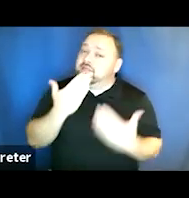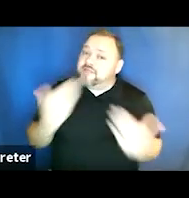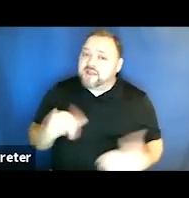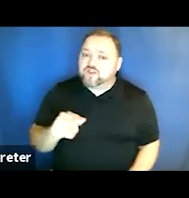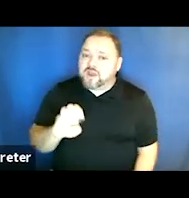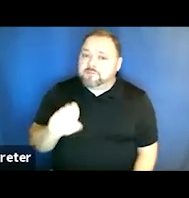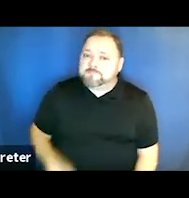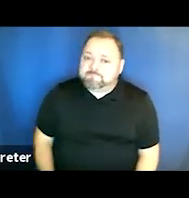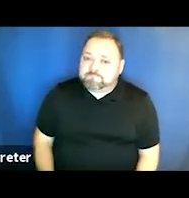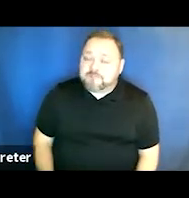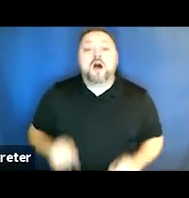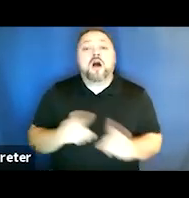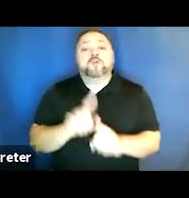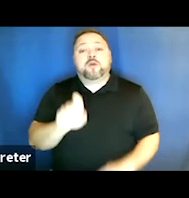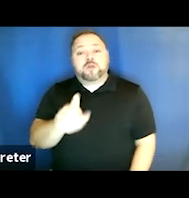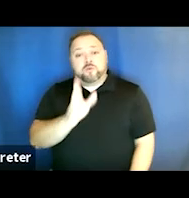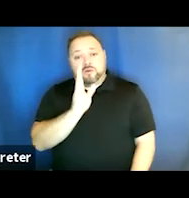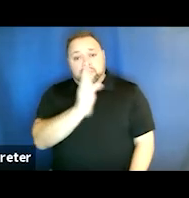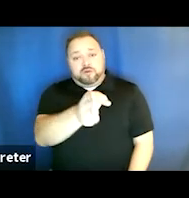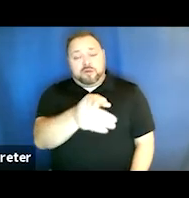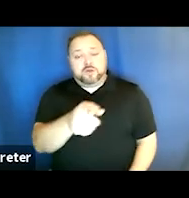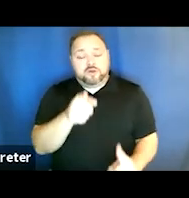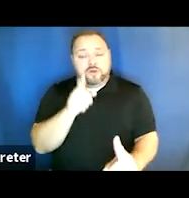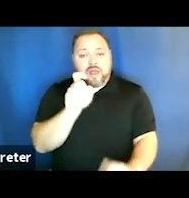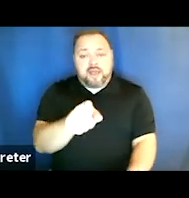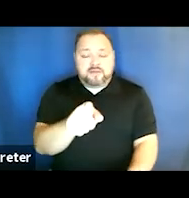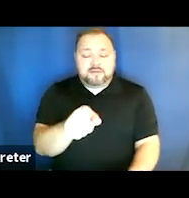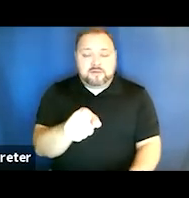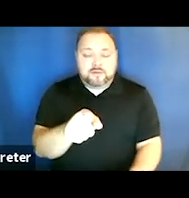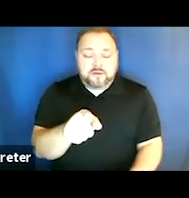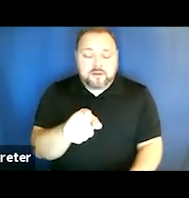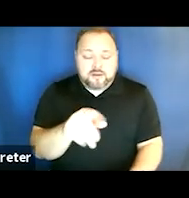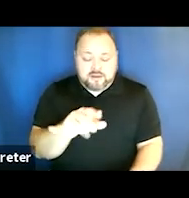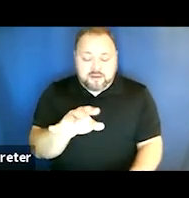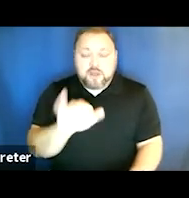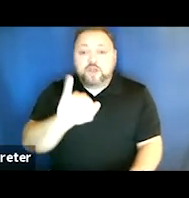I'm also going to direct this question to Jodi,